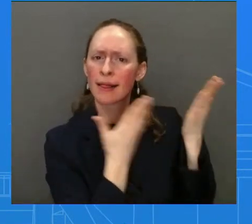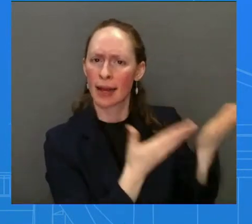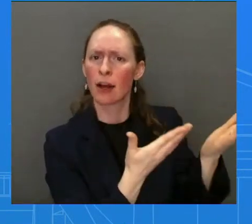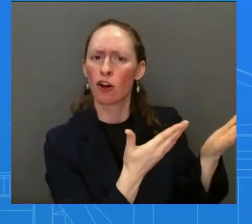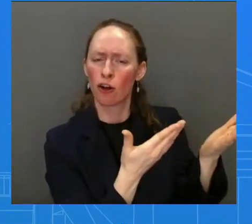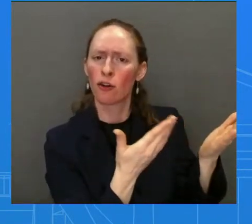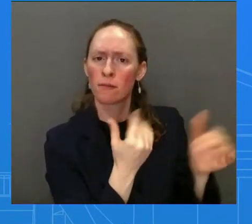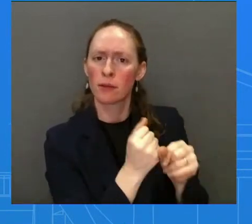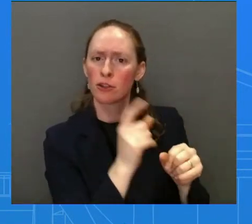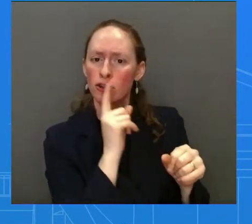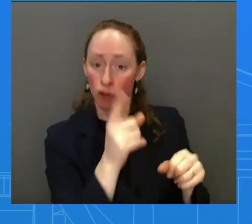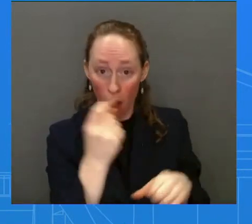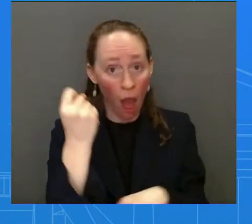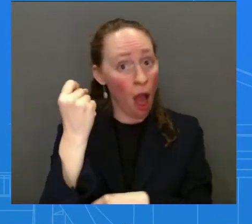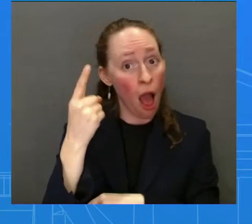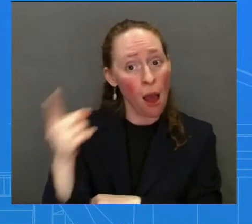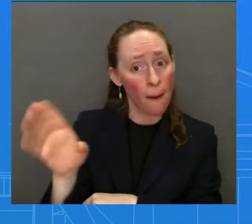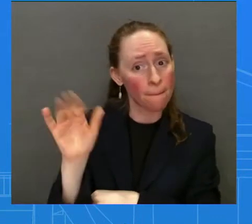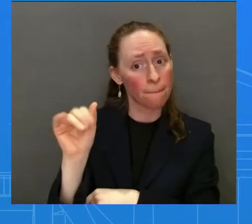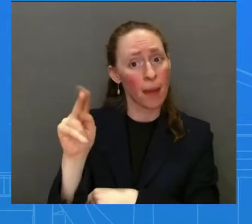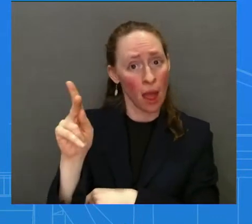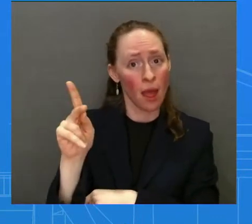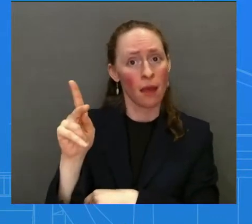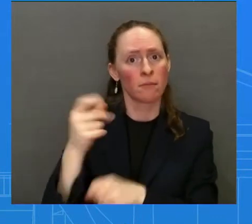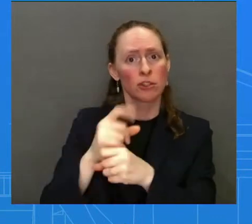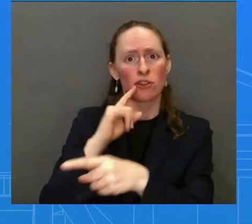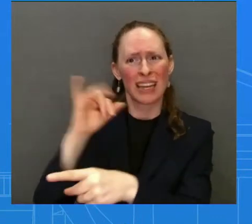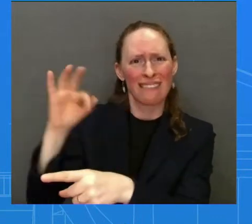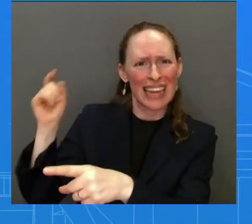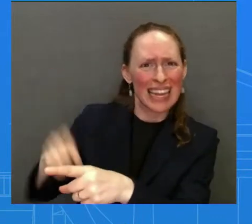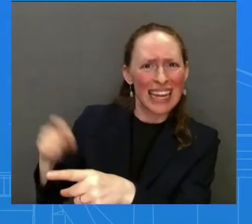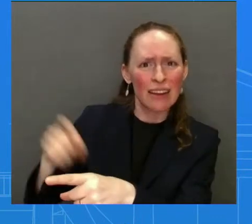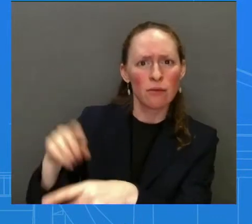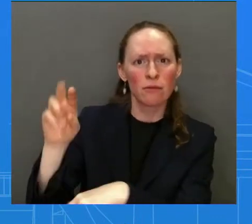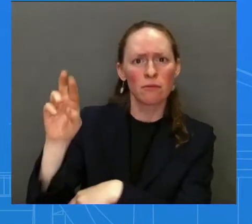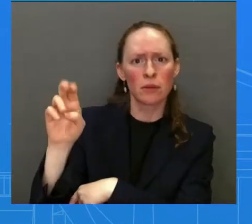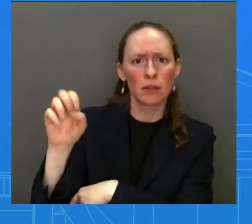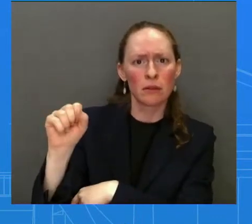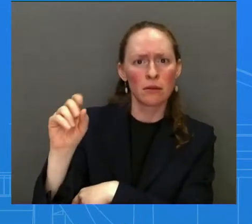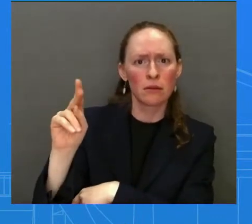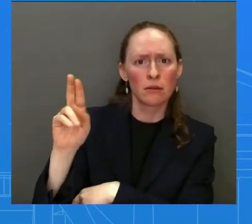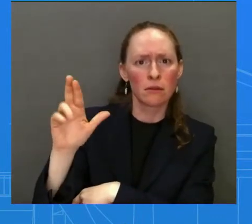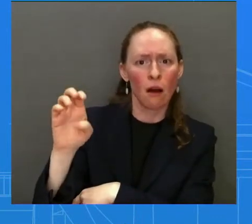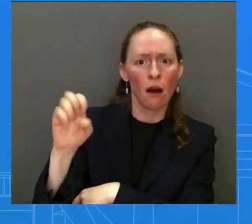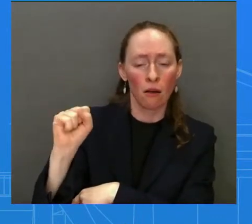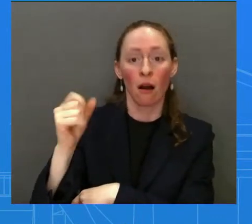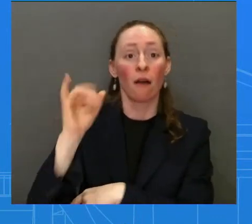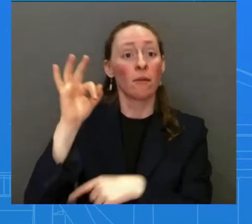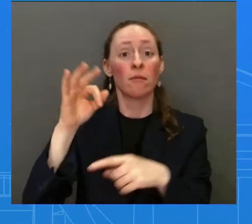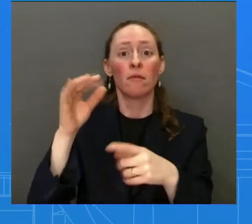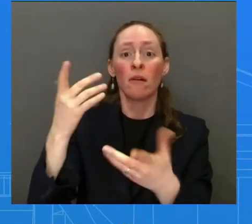And -- and so, look, we took actions. The deposits stabilized at regional -- regional banks.